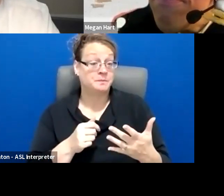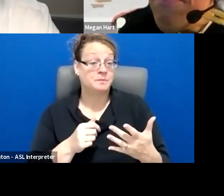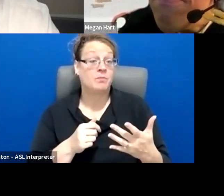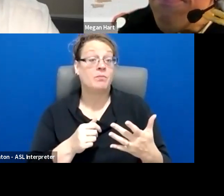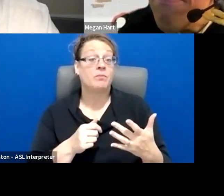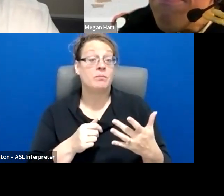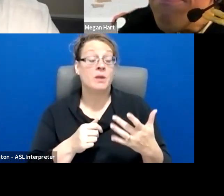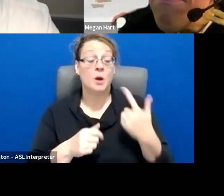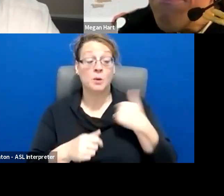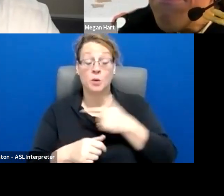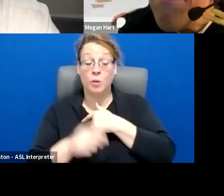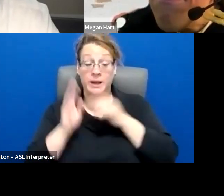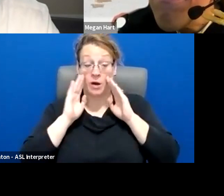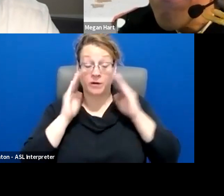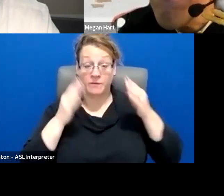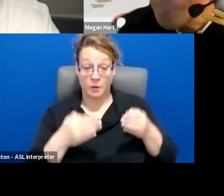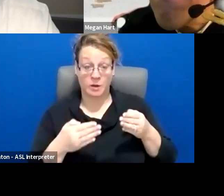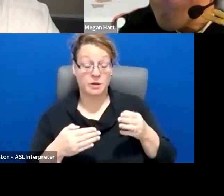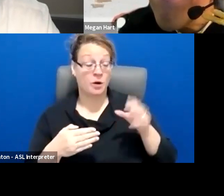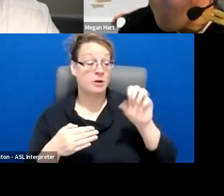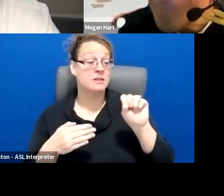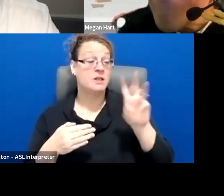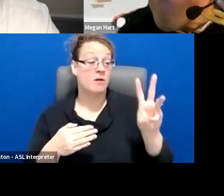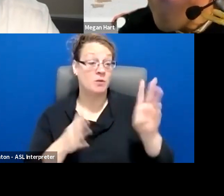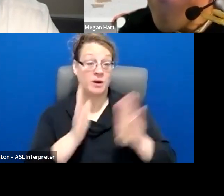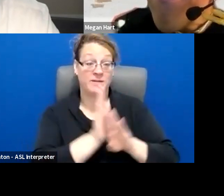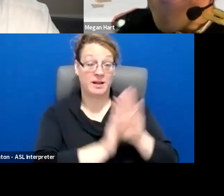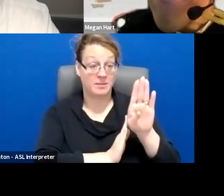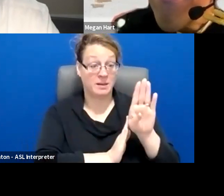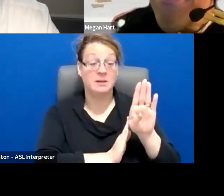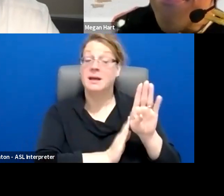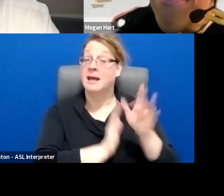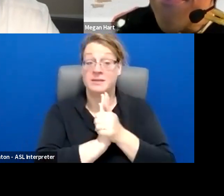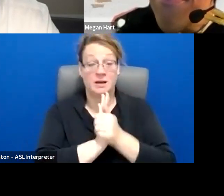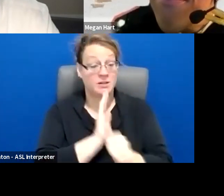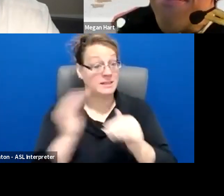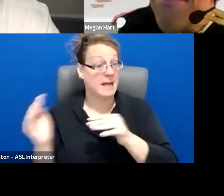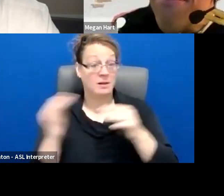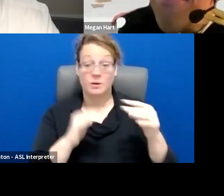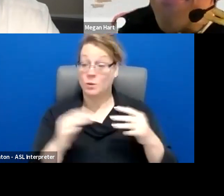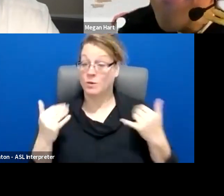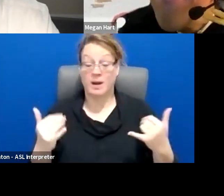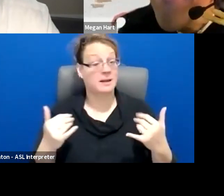In the better we are at deploying the talent each individual brings, the better our business performs.